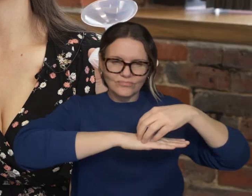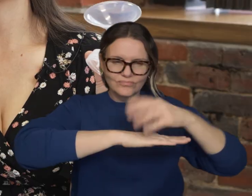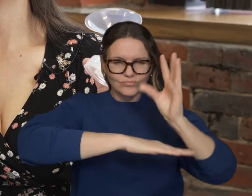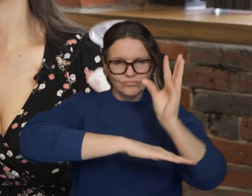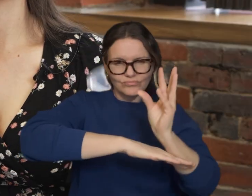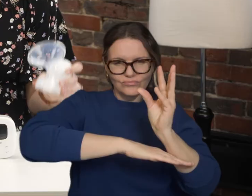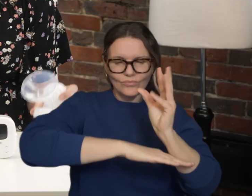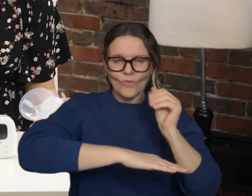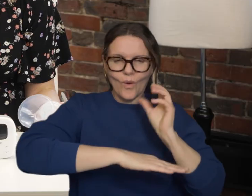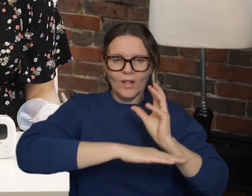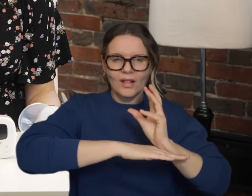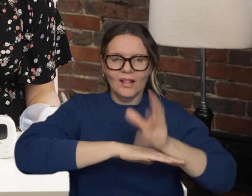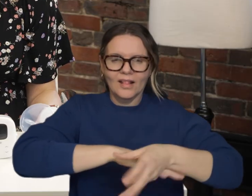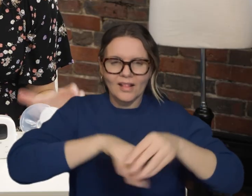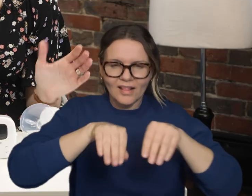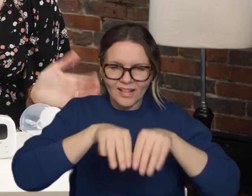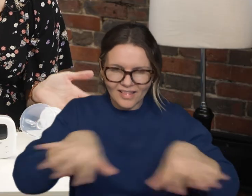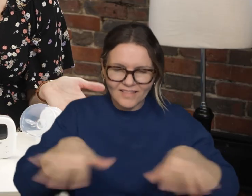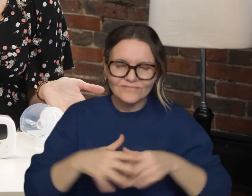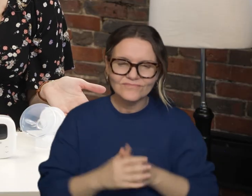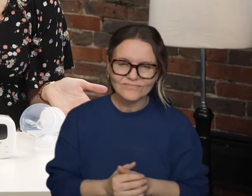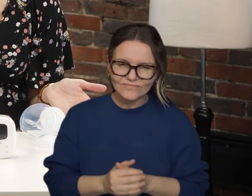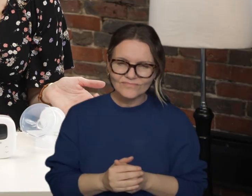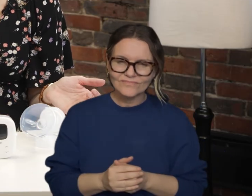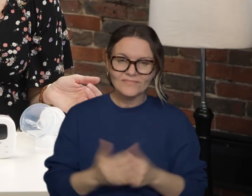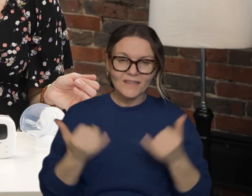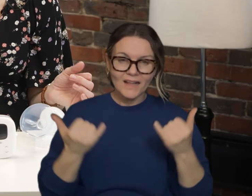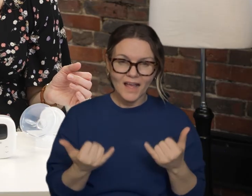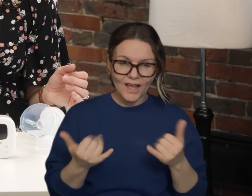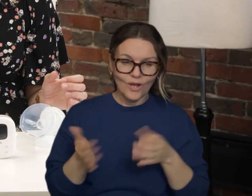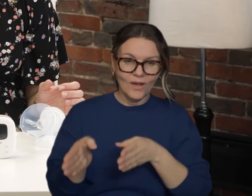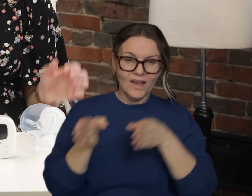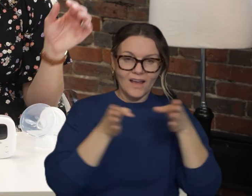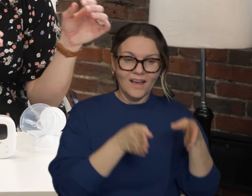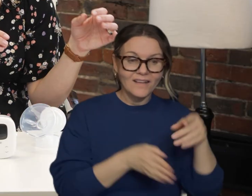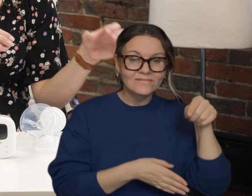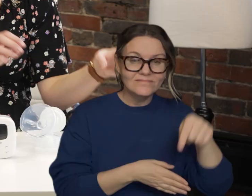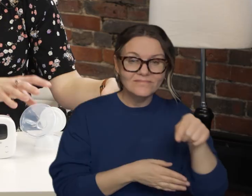bottle after a pumping session and you're putting that down on your clean surface now when it comes